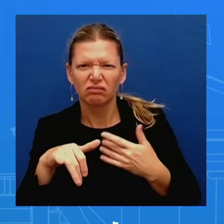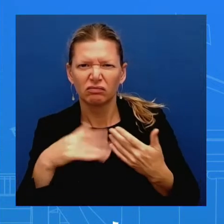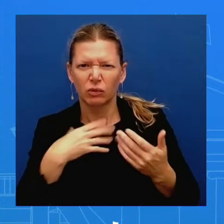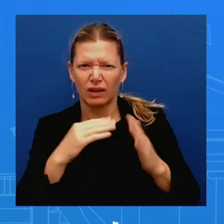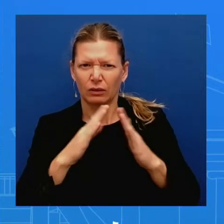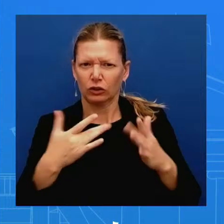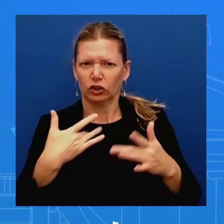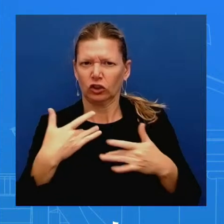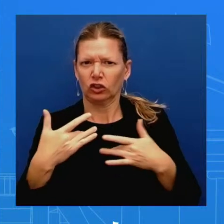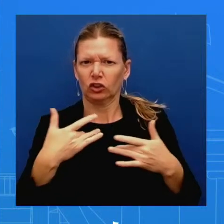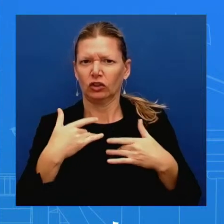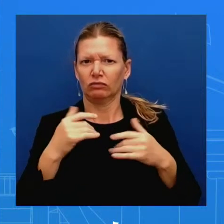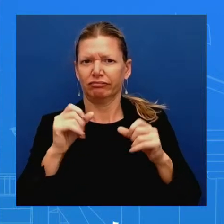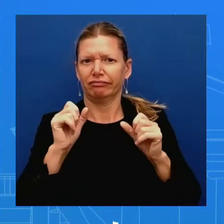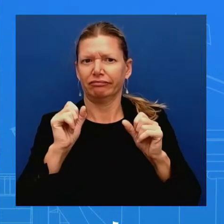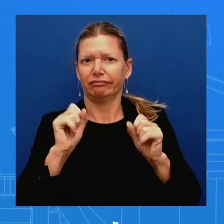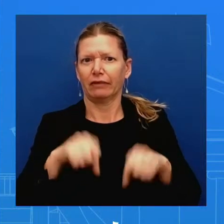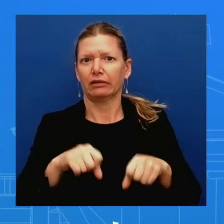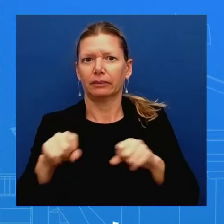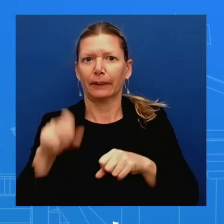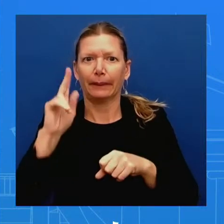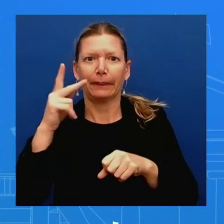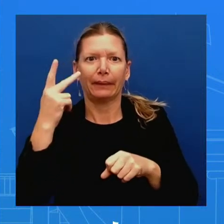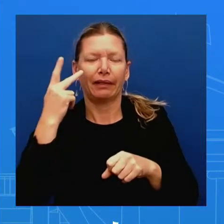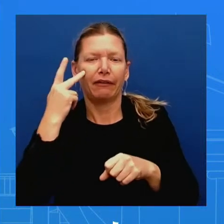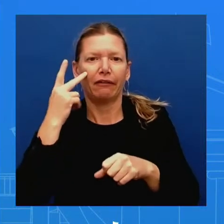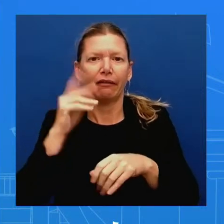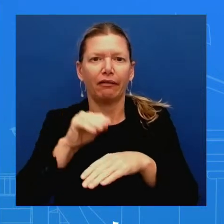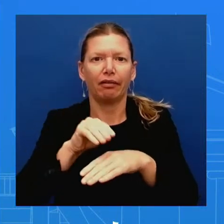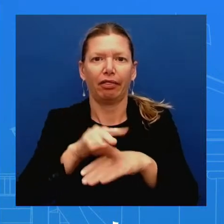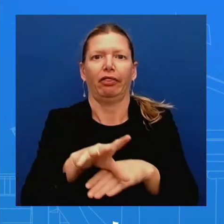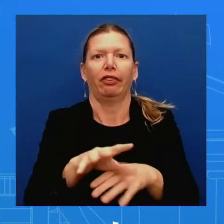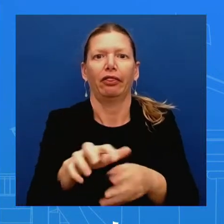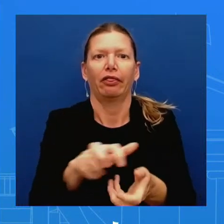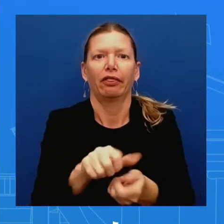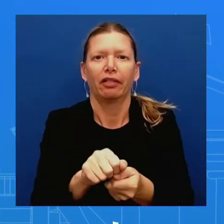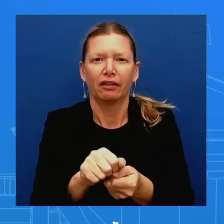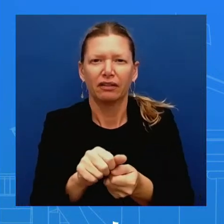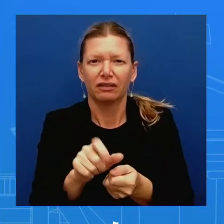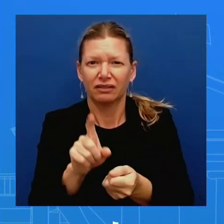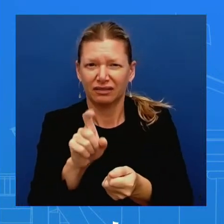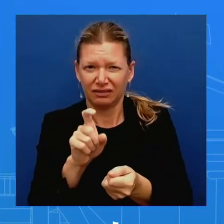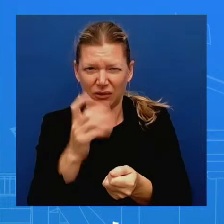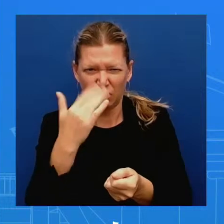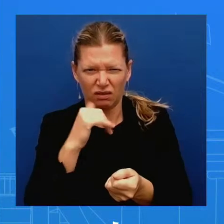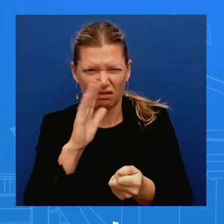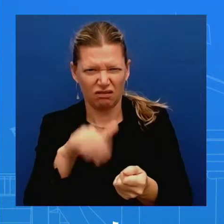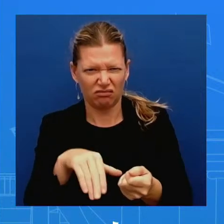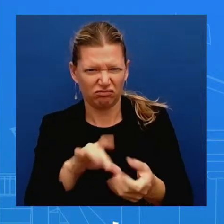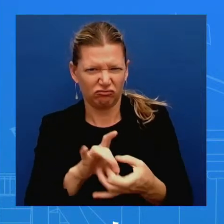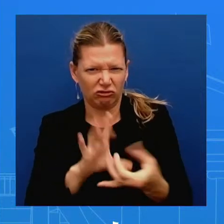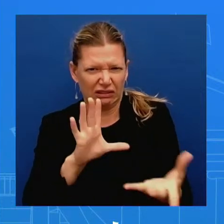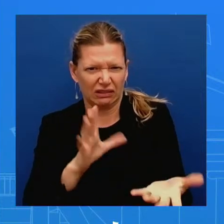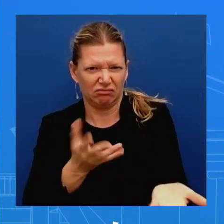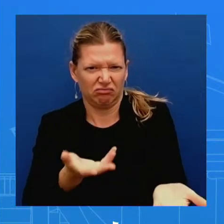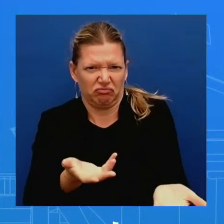Ms. Jean-Pierre: Yeah. The Press: -- commitment to transparency? Ms. Jean-Pierre: Well, one -- for one, the transcripts, as you all know, is already out there. I think the second piece of this, too, to note